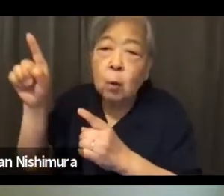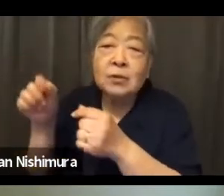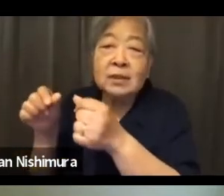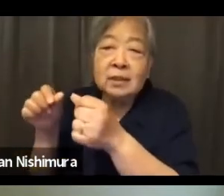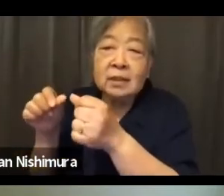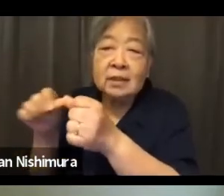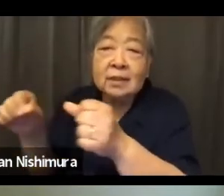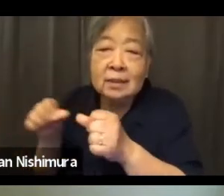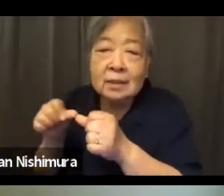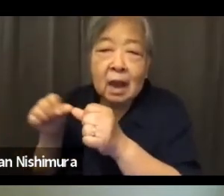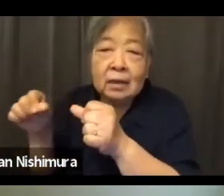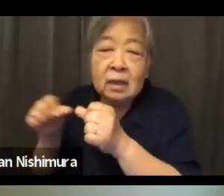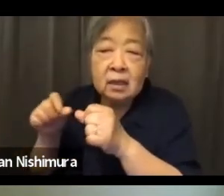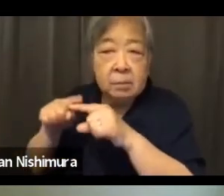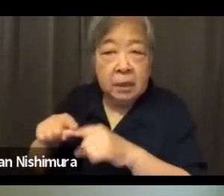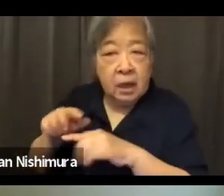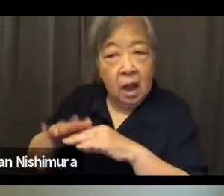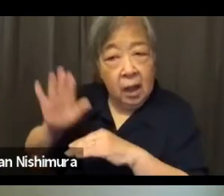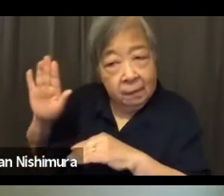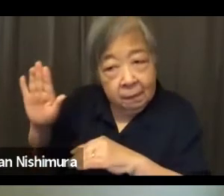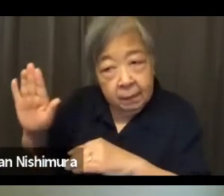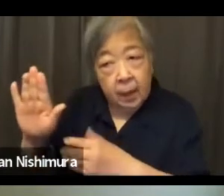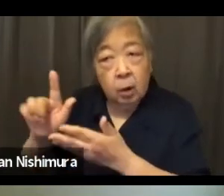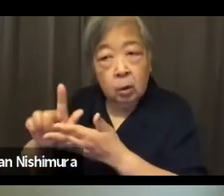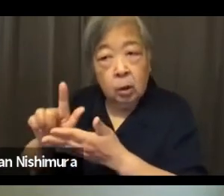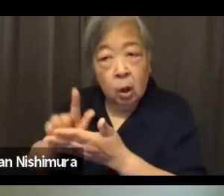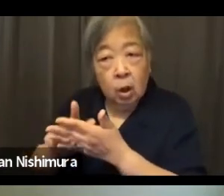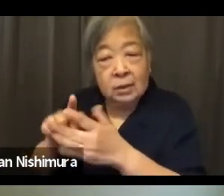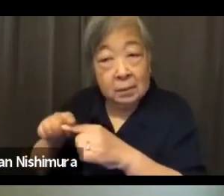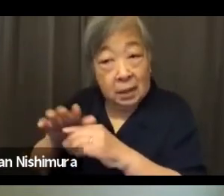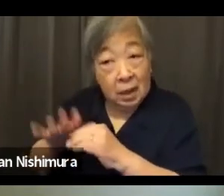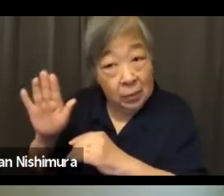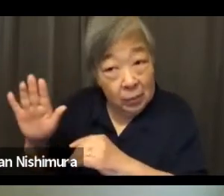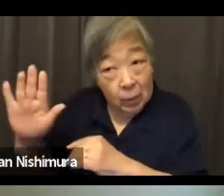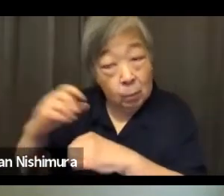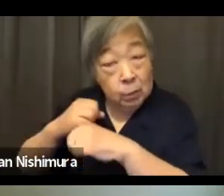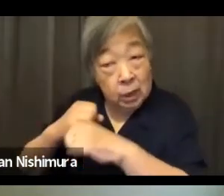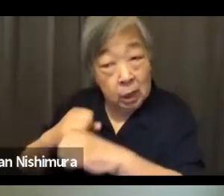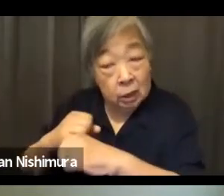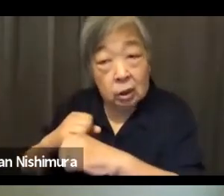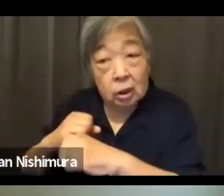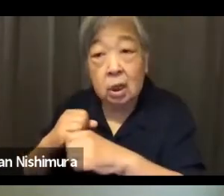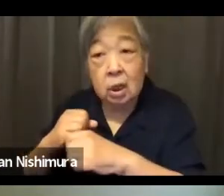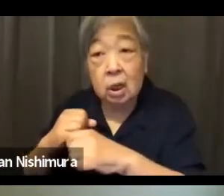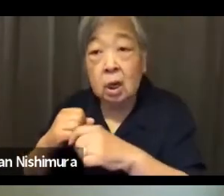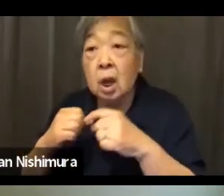the laws and protections are, bringing an animal may not be feasible, and so working